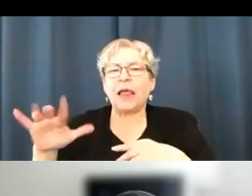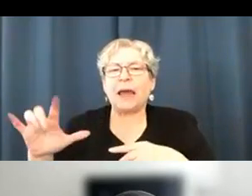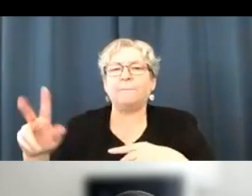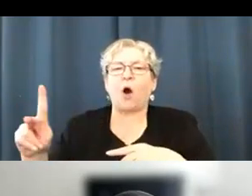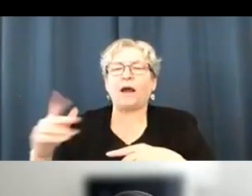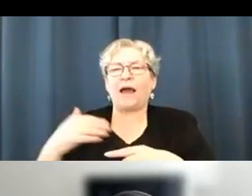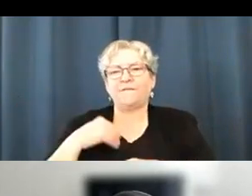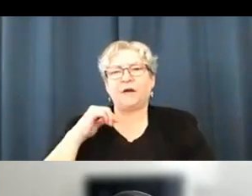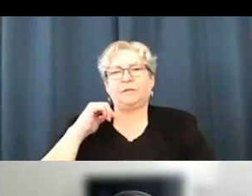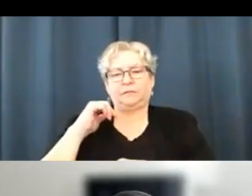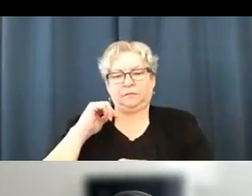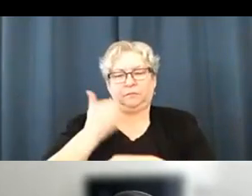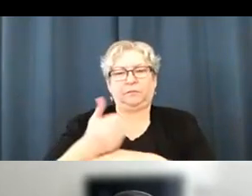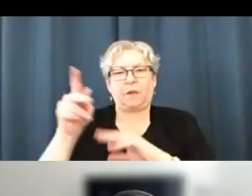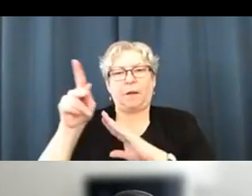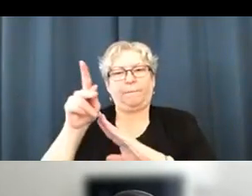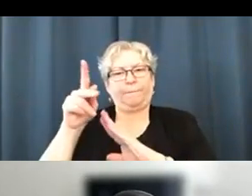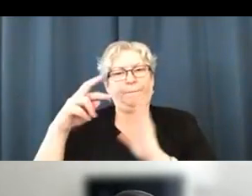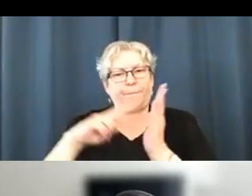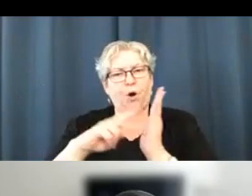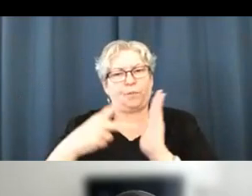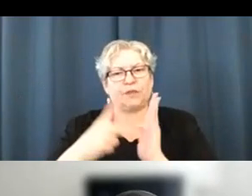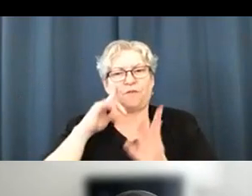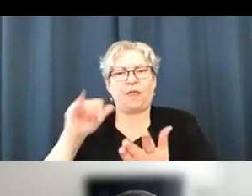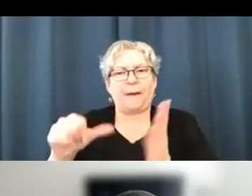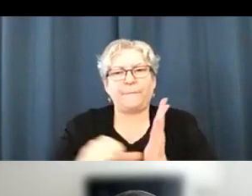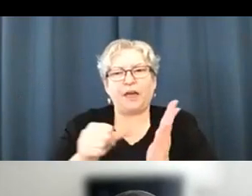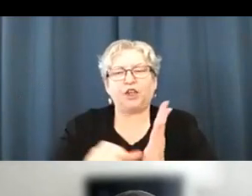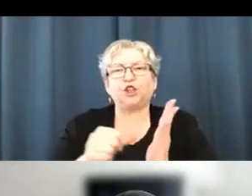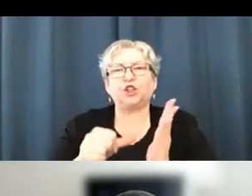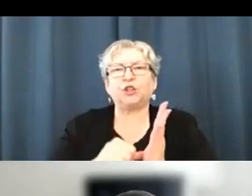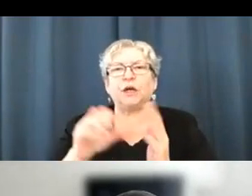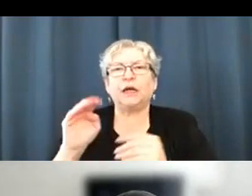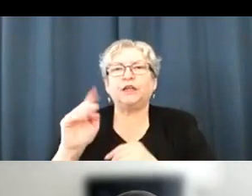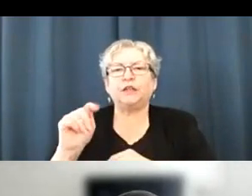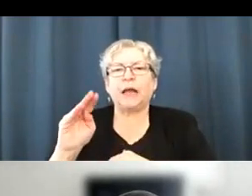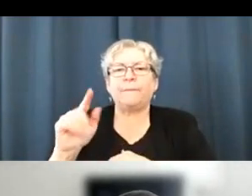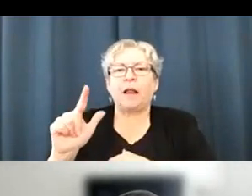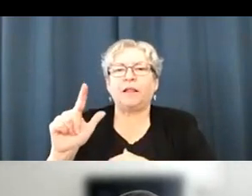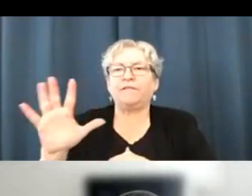of section of a page. So, HTML5, you call them semantic elements.